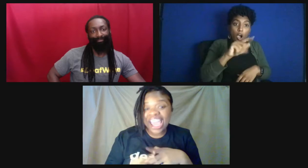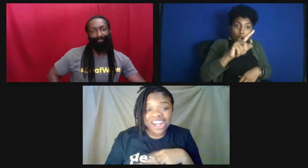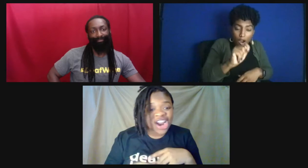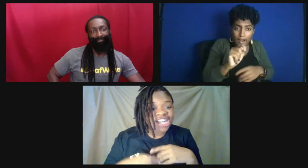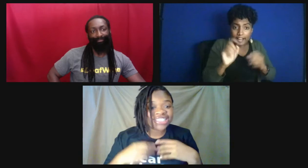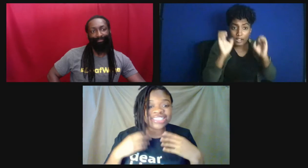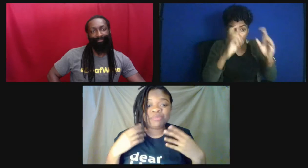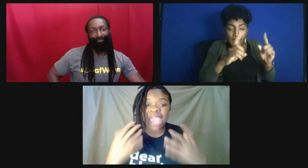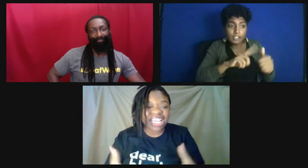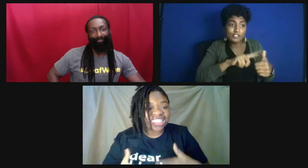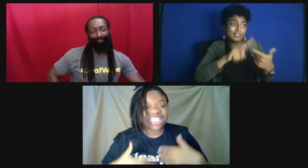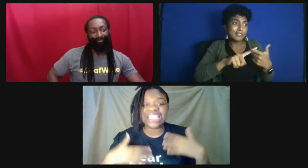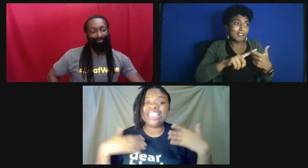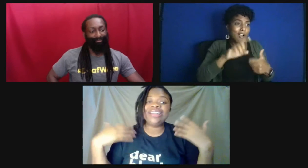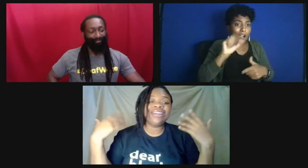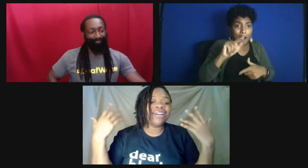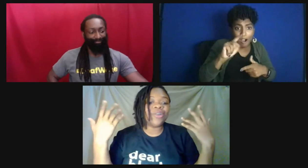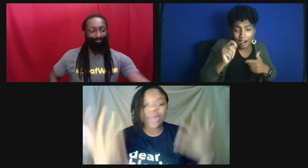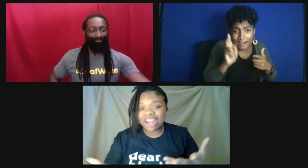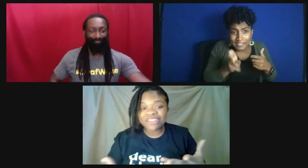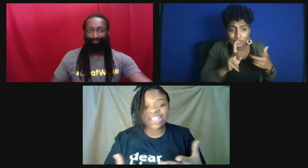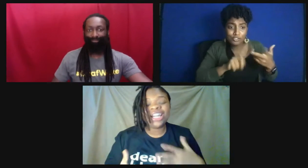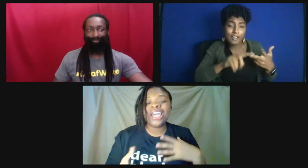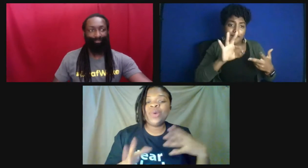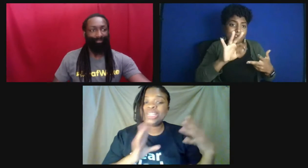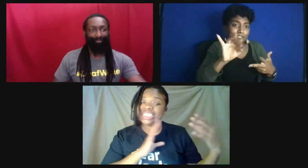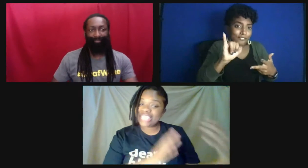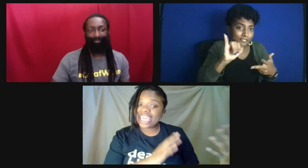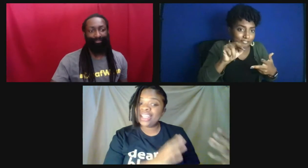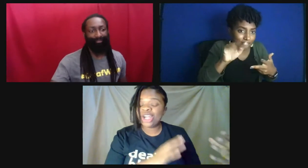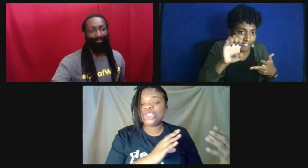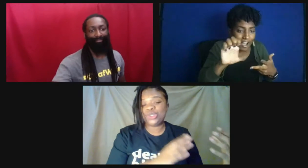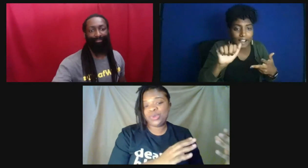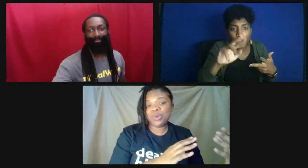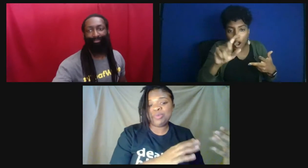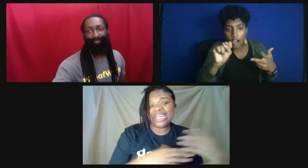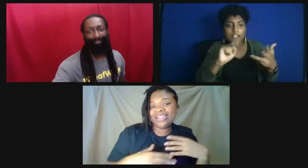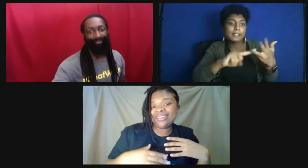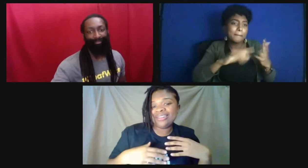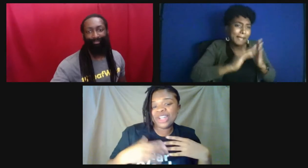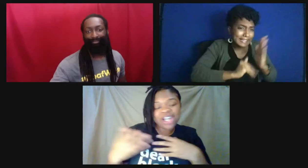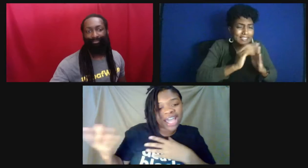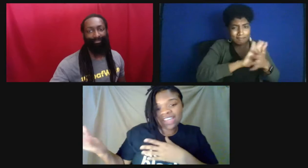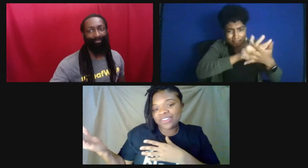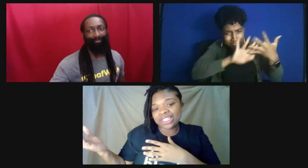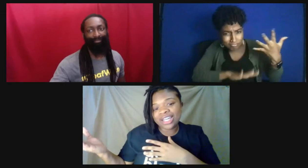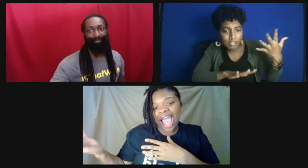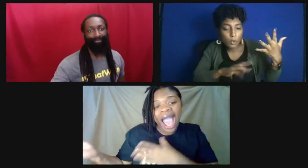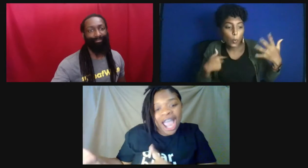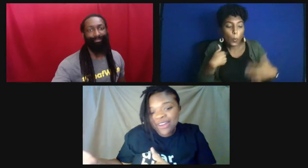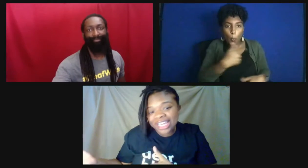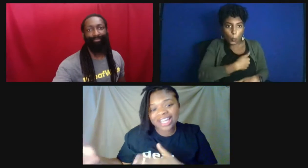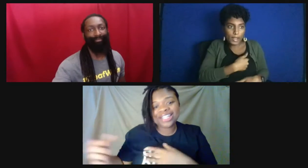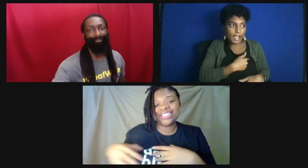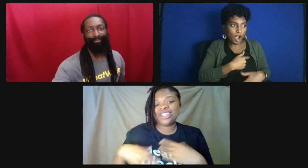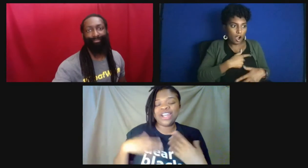fine arts, painting, whatever we're the second largest group but they're not even hiring us